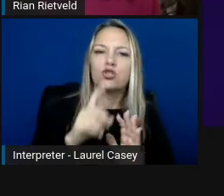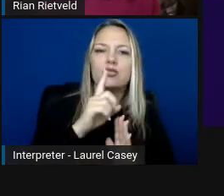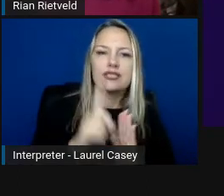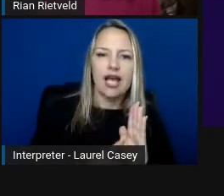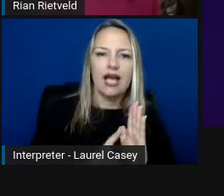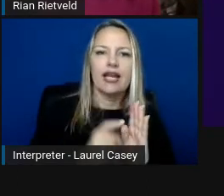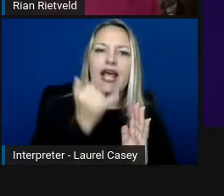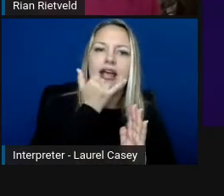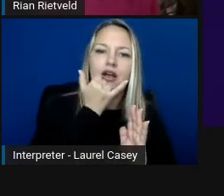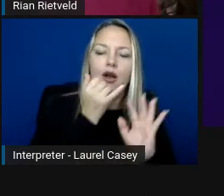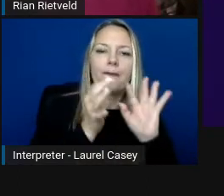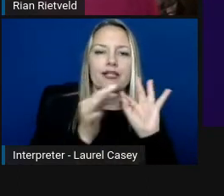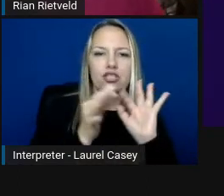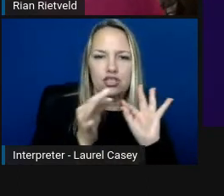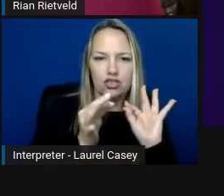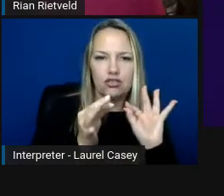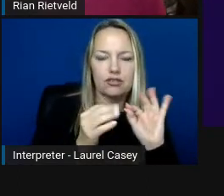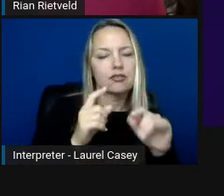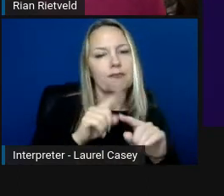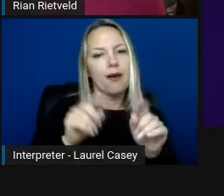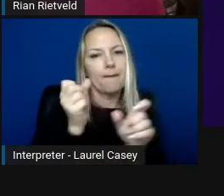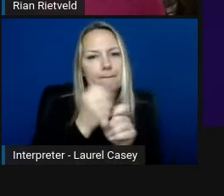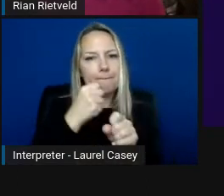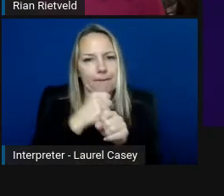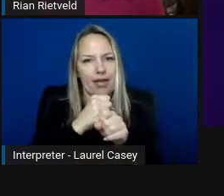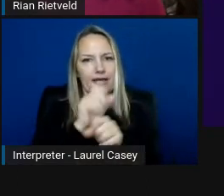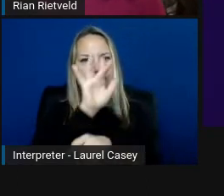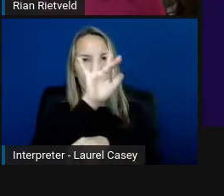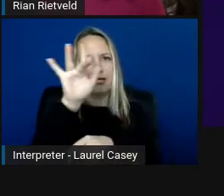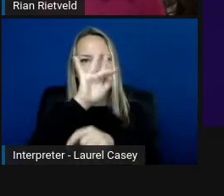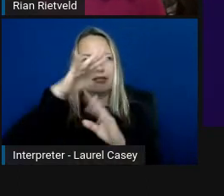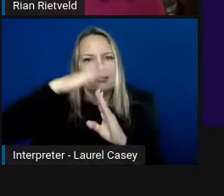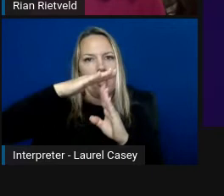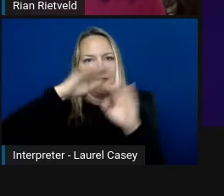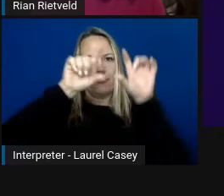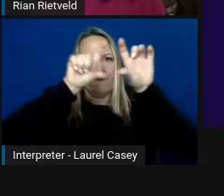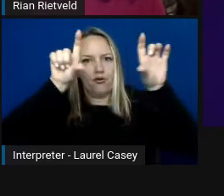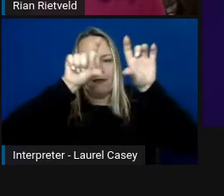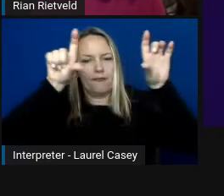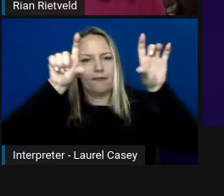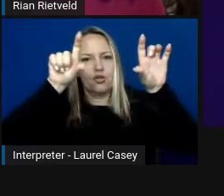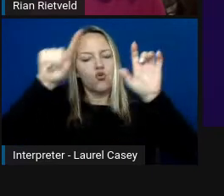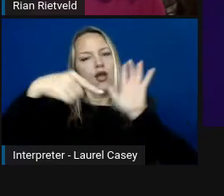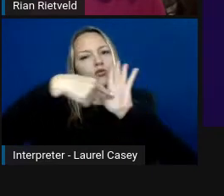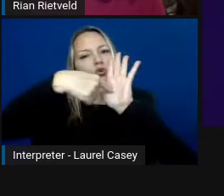but you want to create some space at the top of your form, so that you can display all of the error messages in one place.